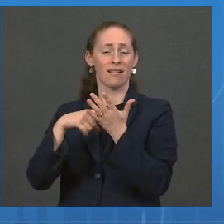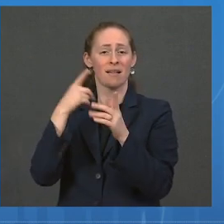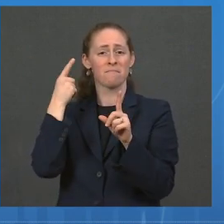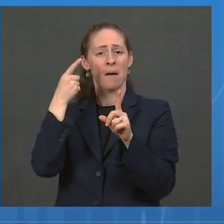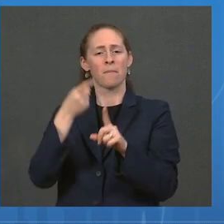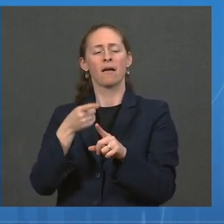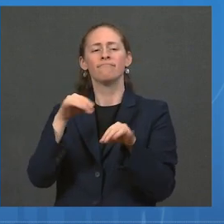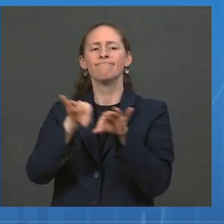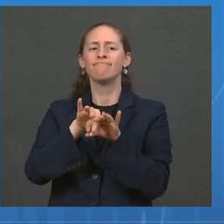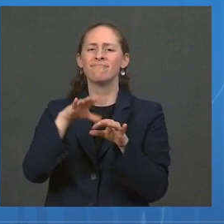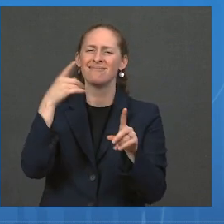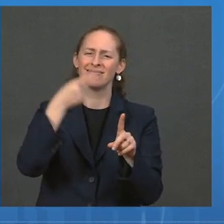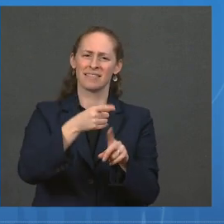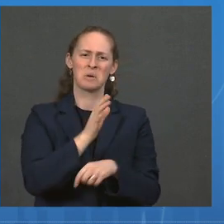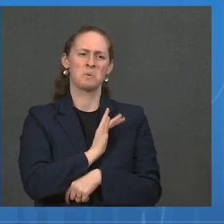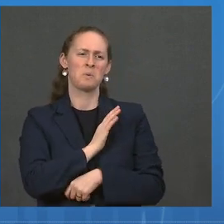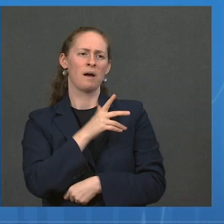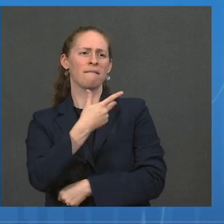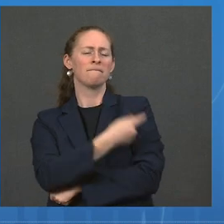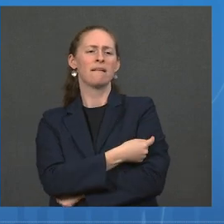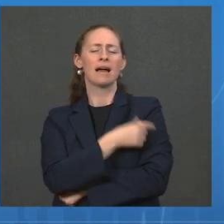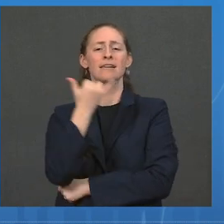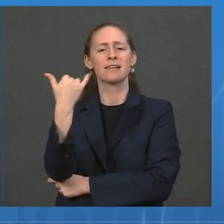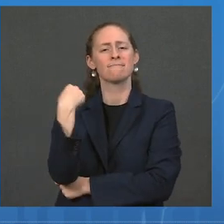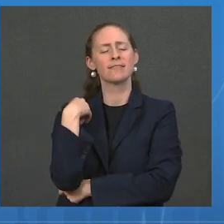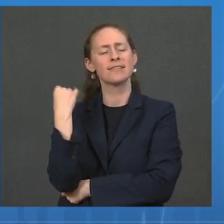So, what I thought I would do in the next couple of minutes